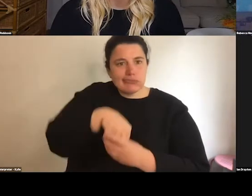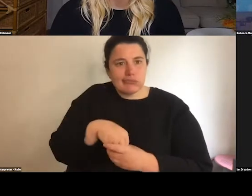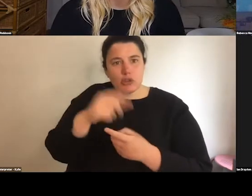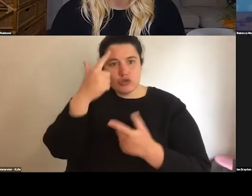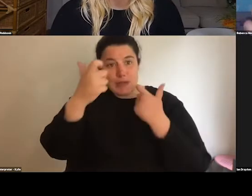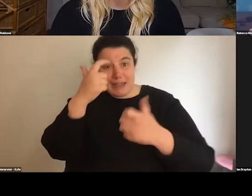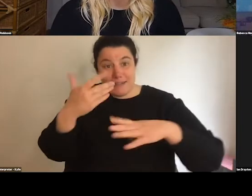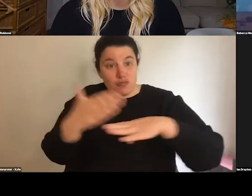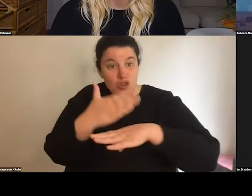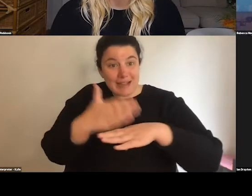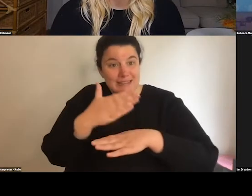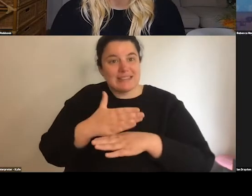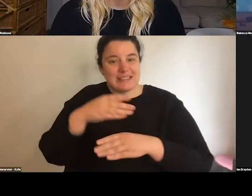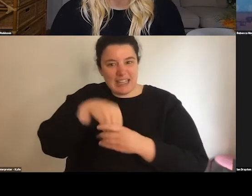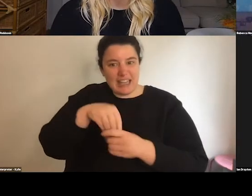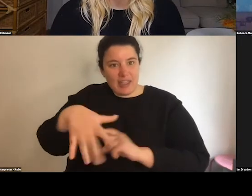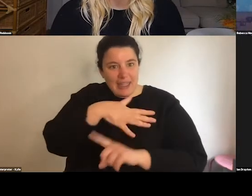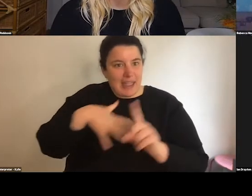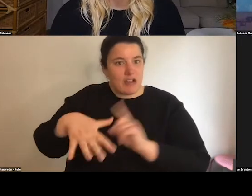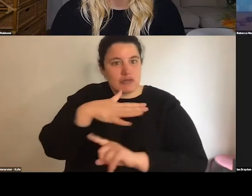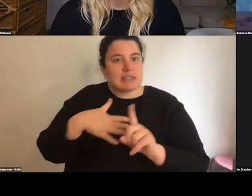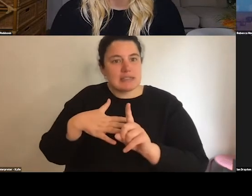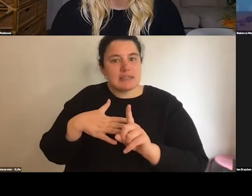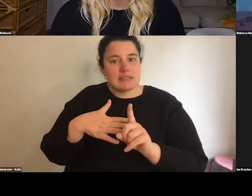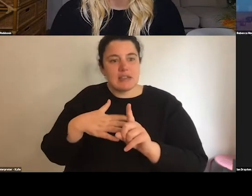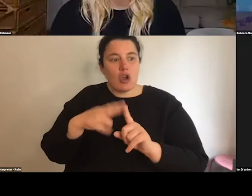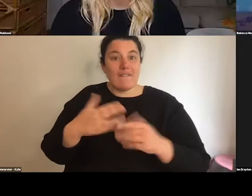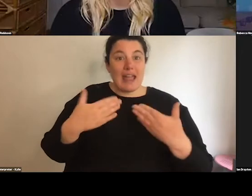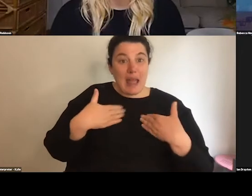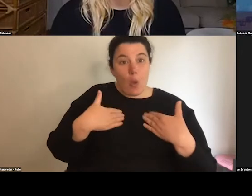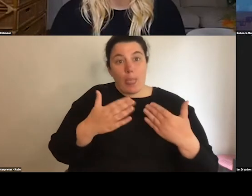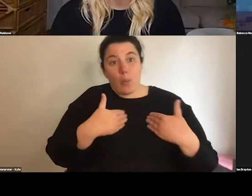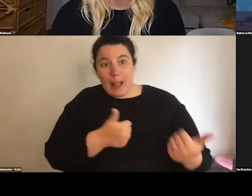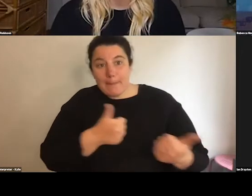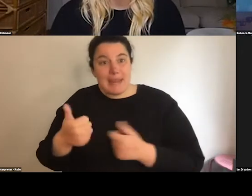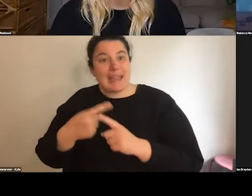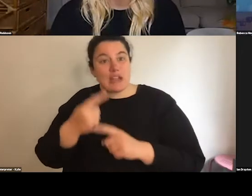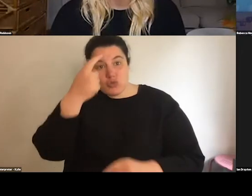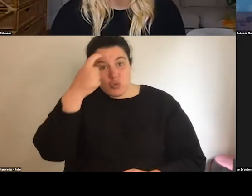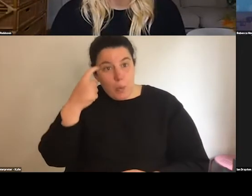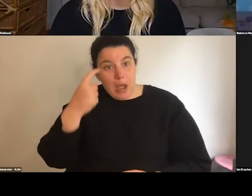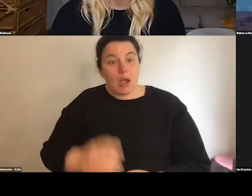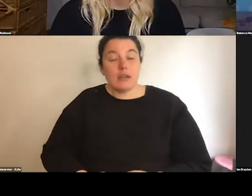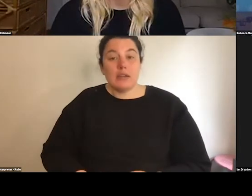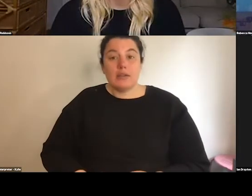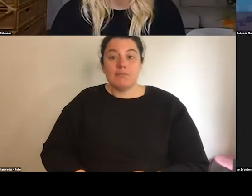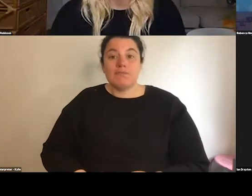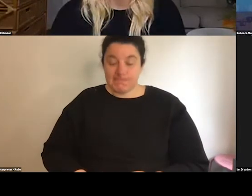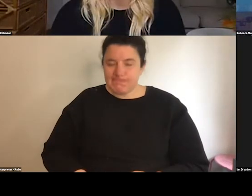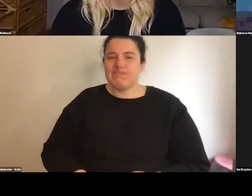within those areas of health and wellbeing and trauma? Absolutely.